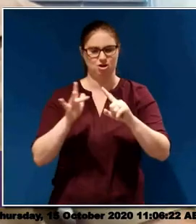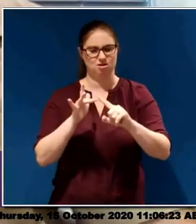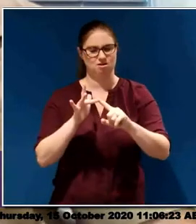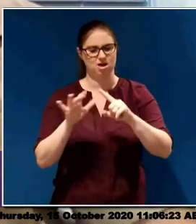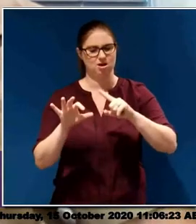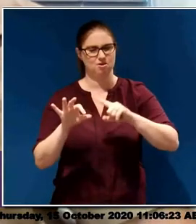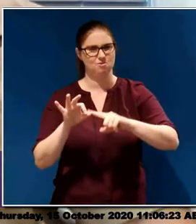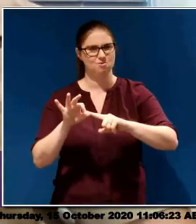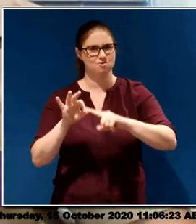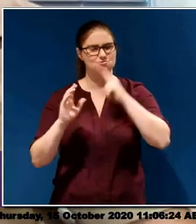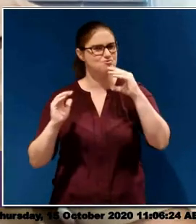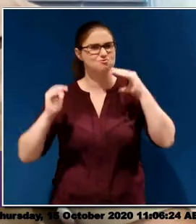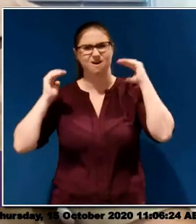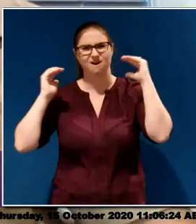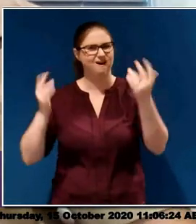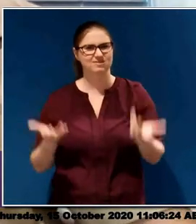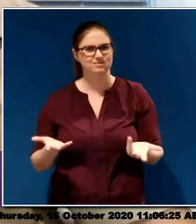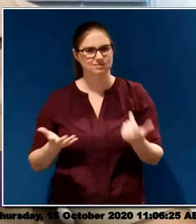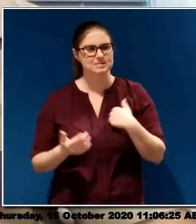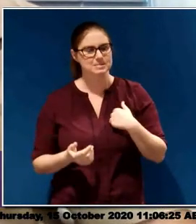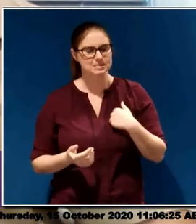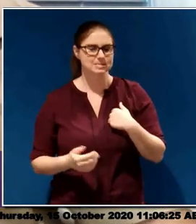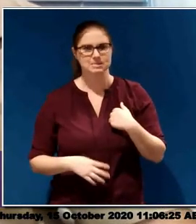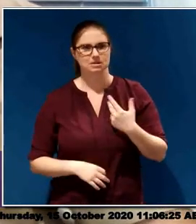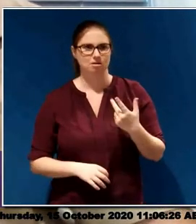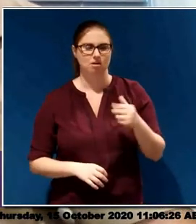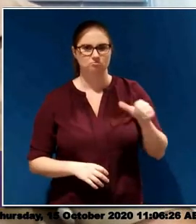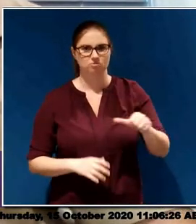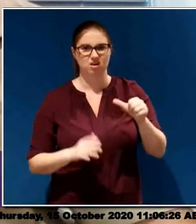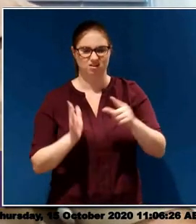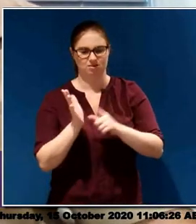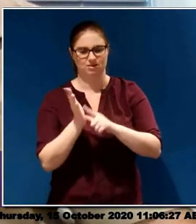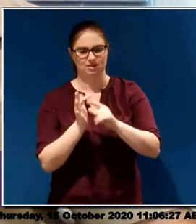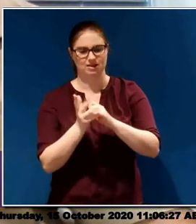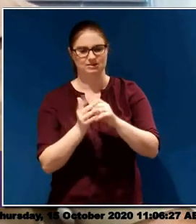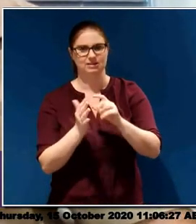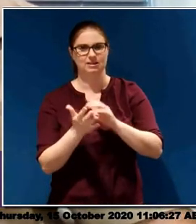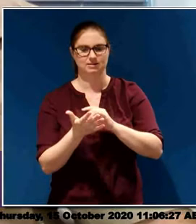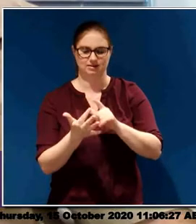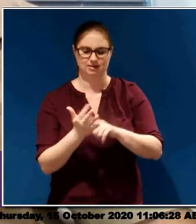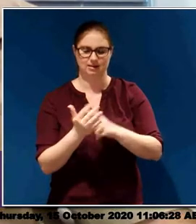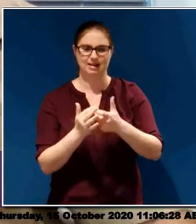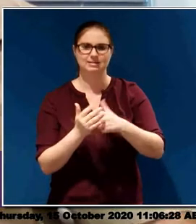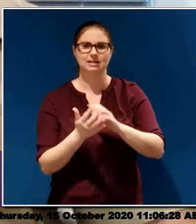was suggested by Lesley that - That he go to a high school.